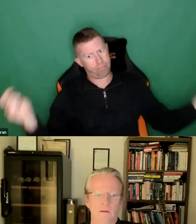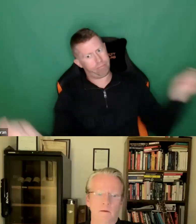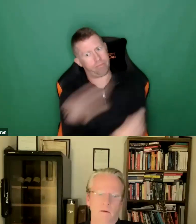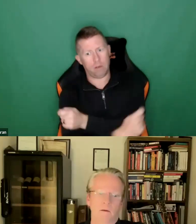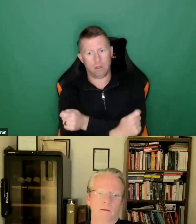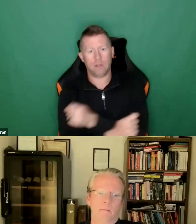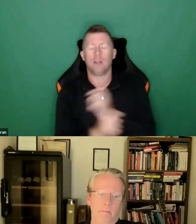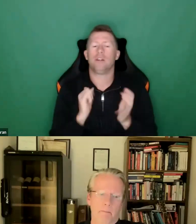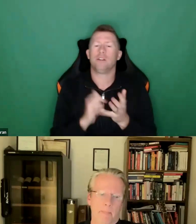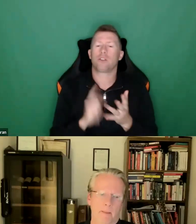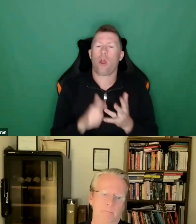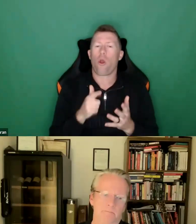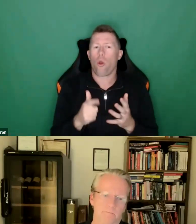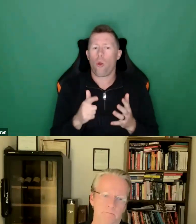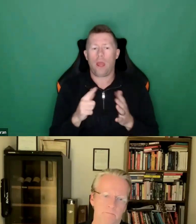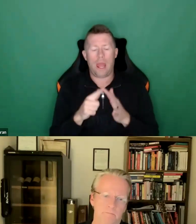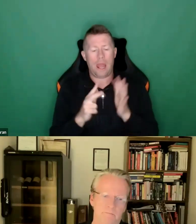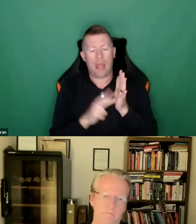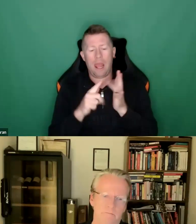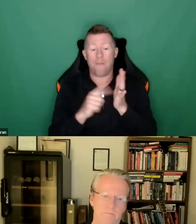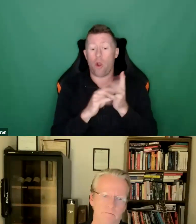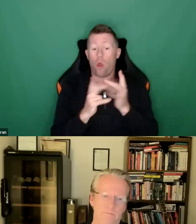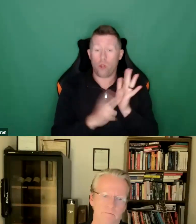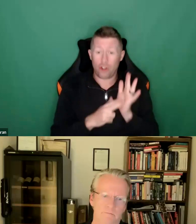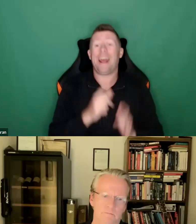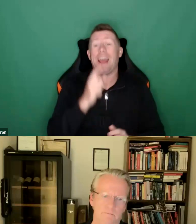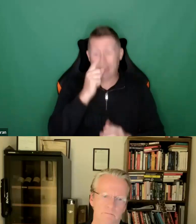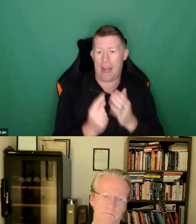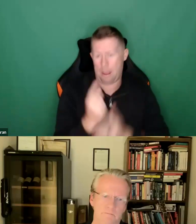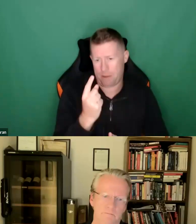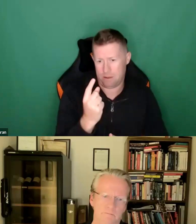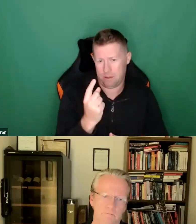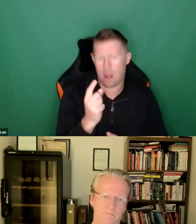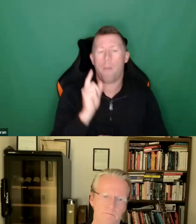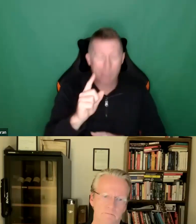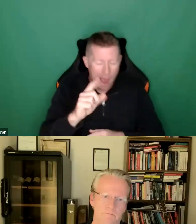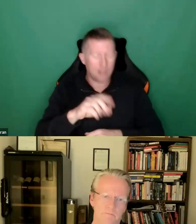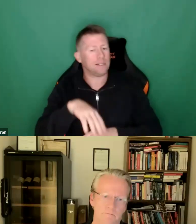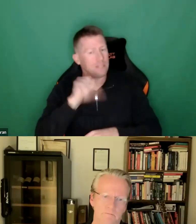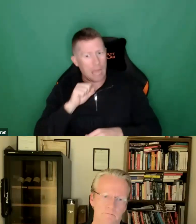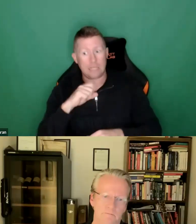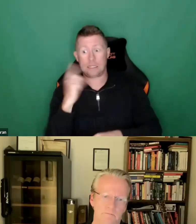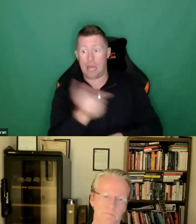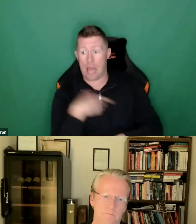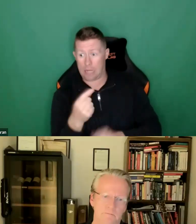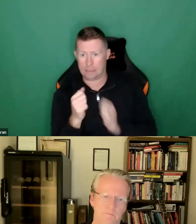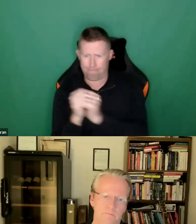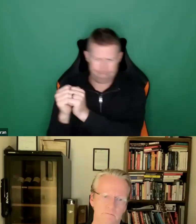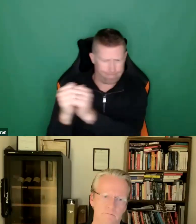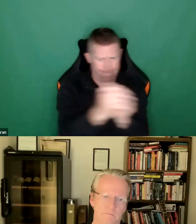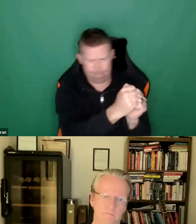kids died. It was pretty awful. Healthcare was all about hospitals and nothing in the community. And you can see how